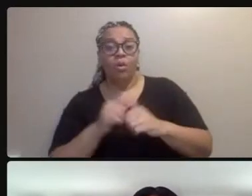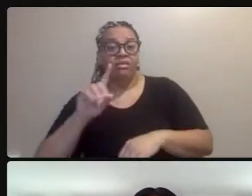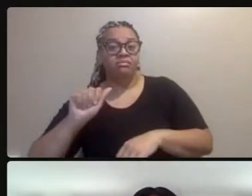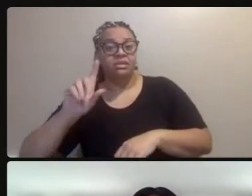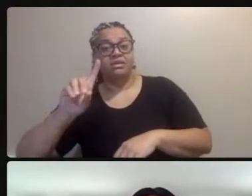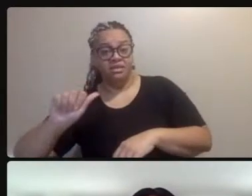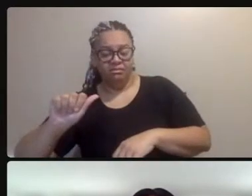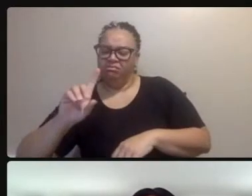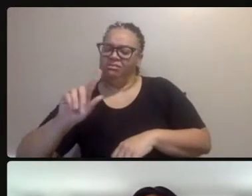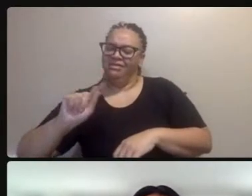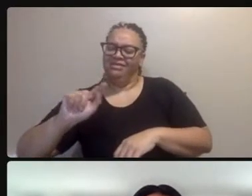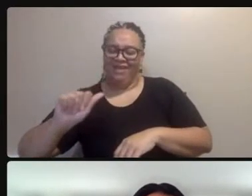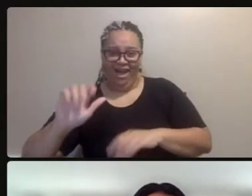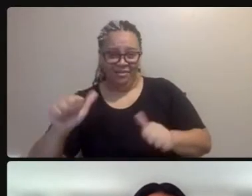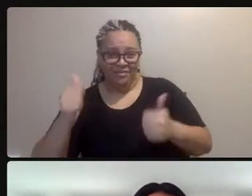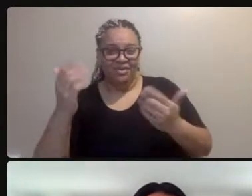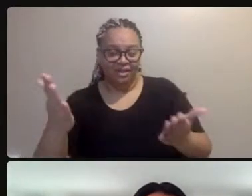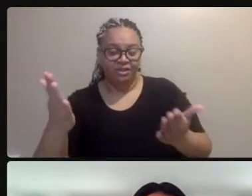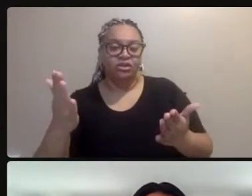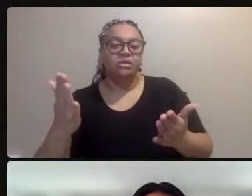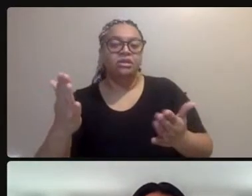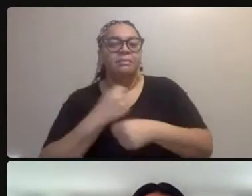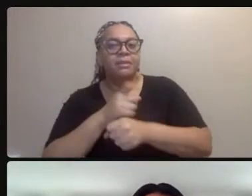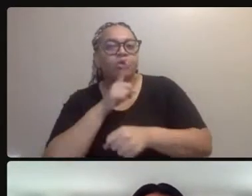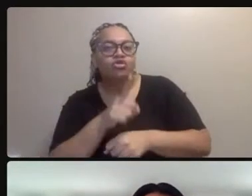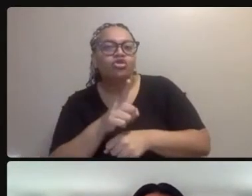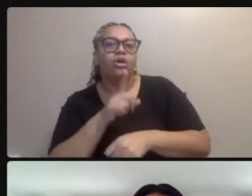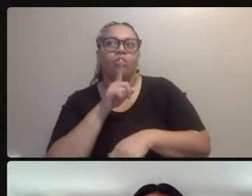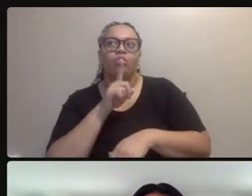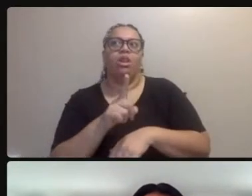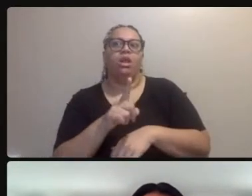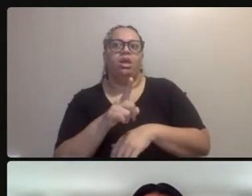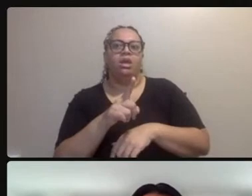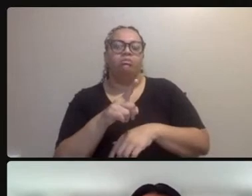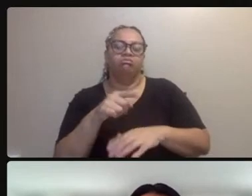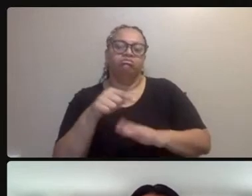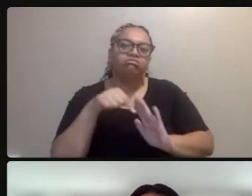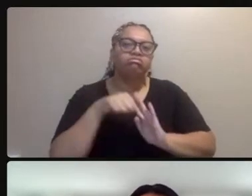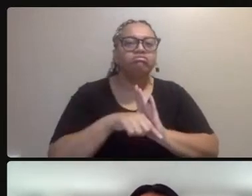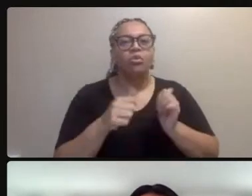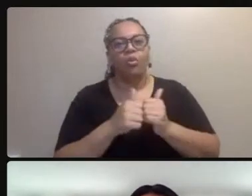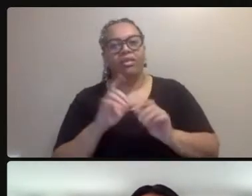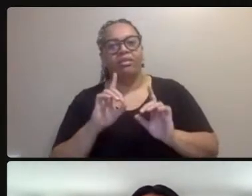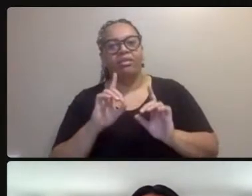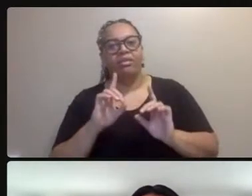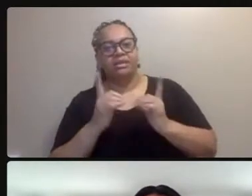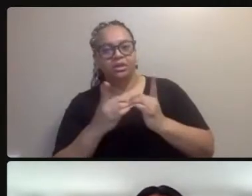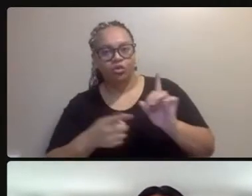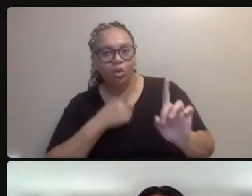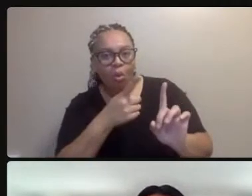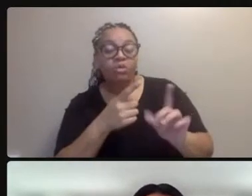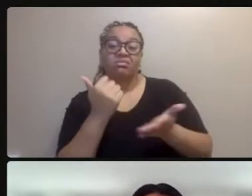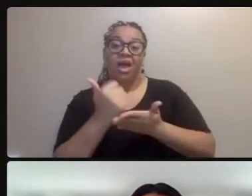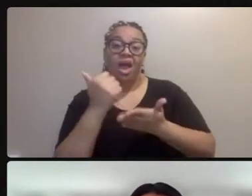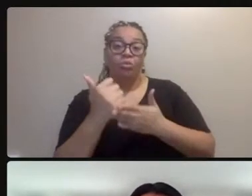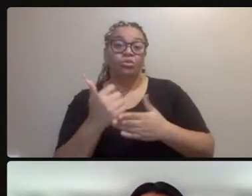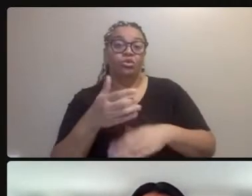EDUCATION? OKAY. FIRST OF ALL WE WOULD WANT TO IDENTIFY THE DATA THAT IS BEING